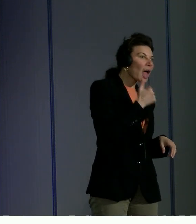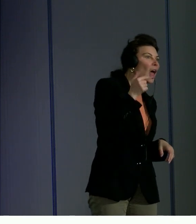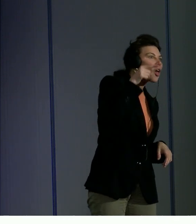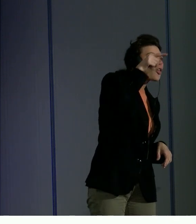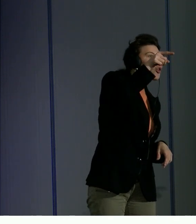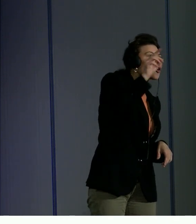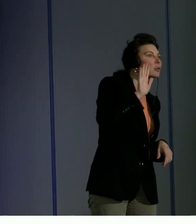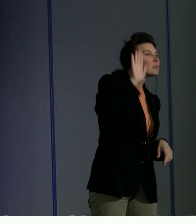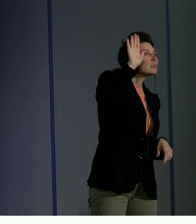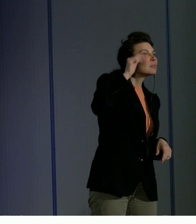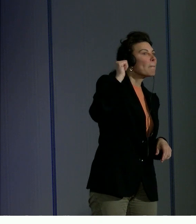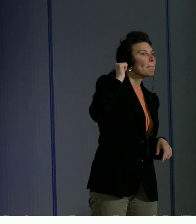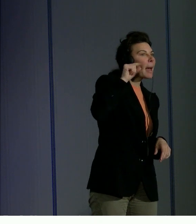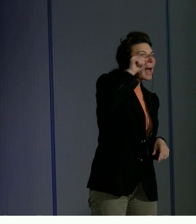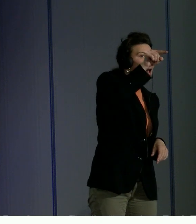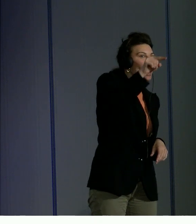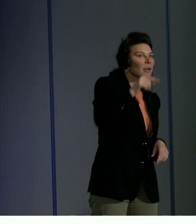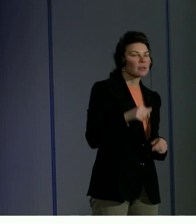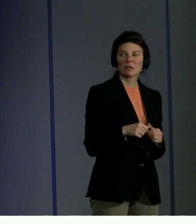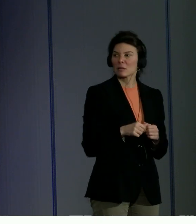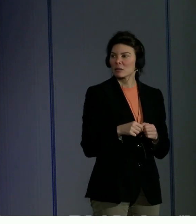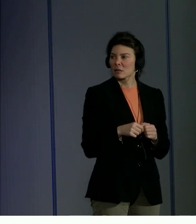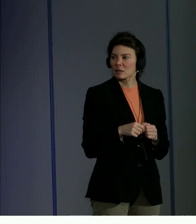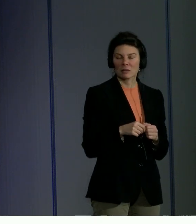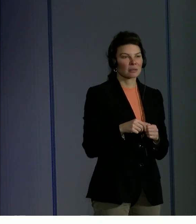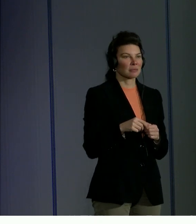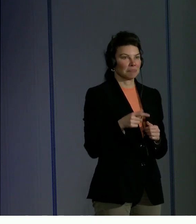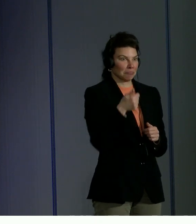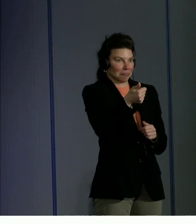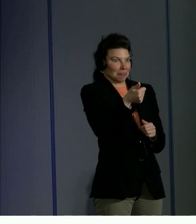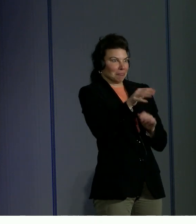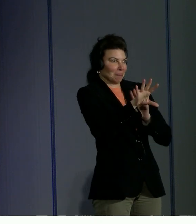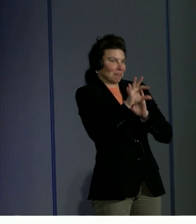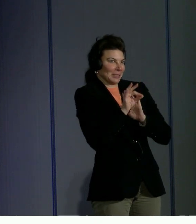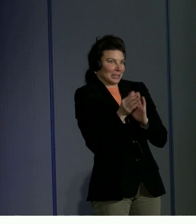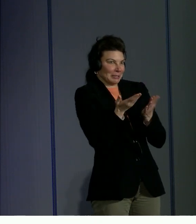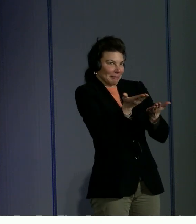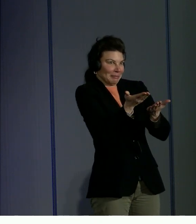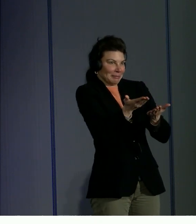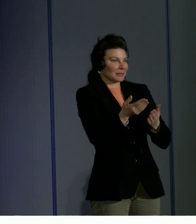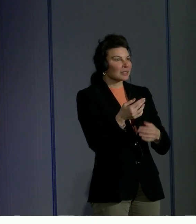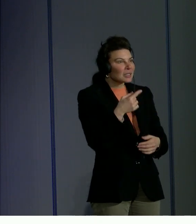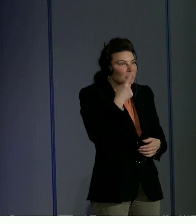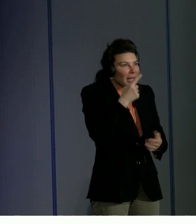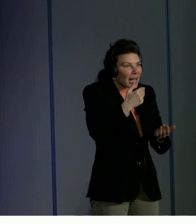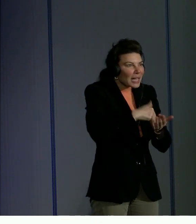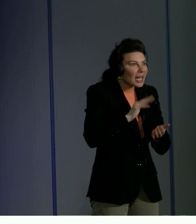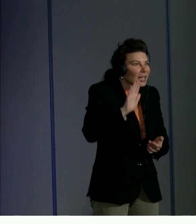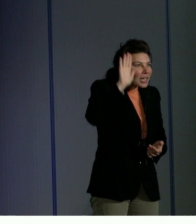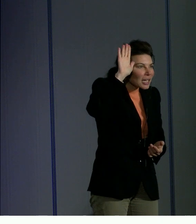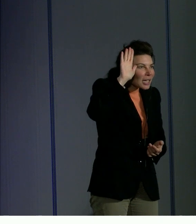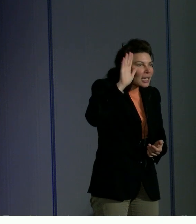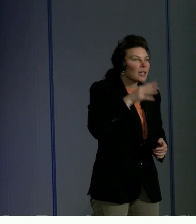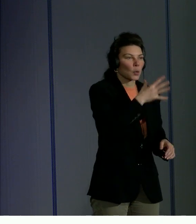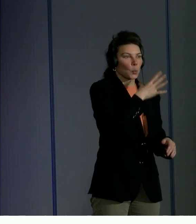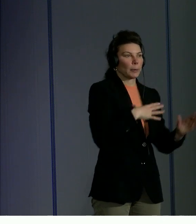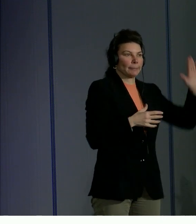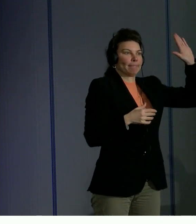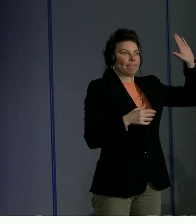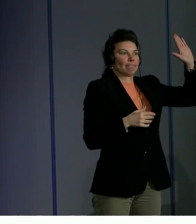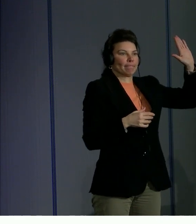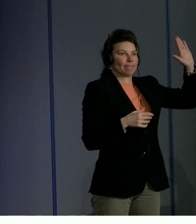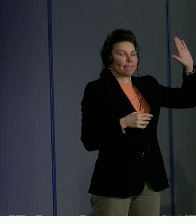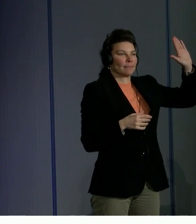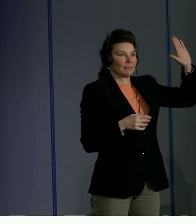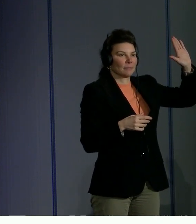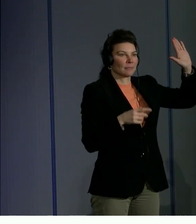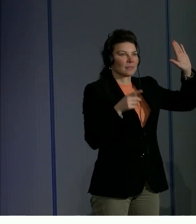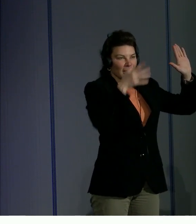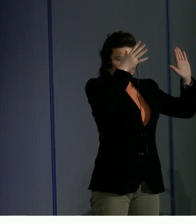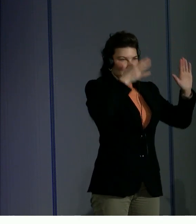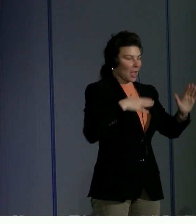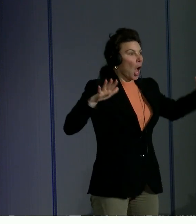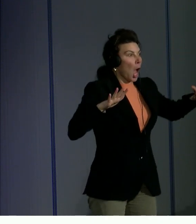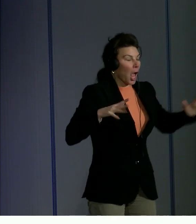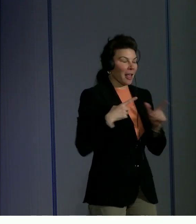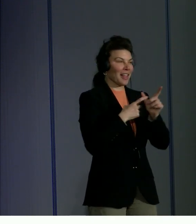as well. Whichever you want to do first. Raise your hand again? In the back, second to last row.